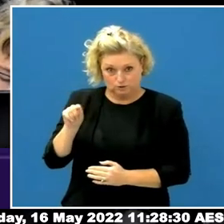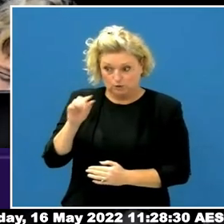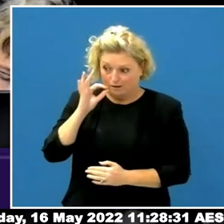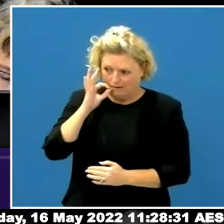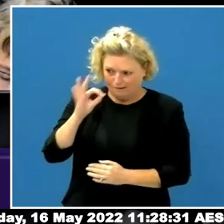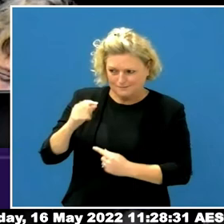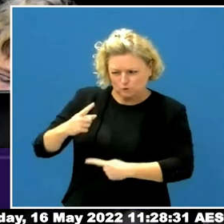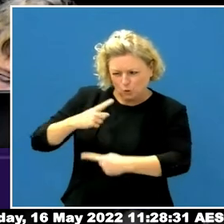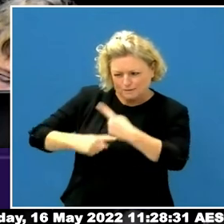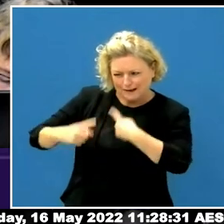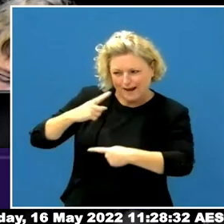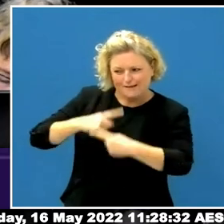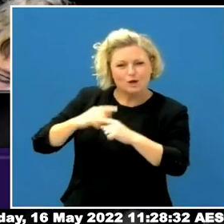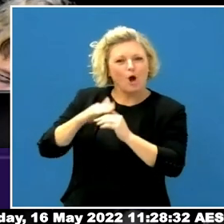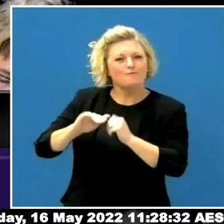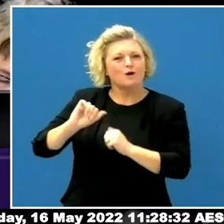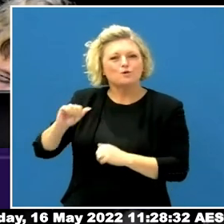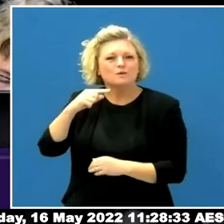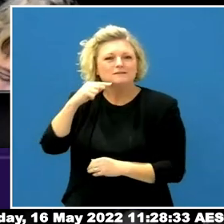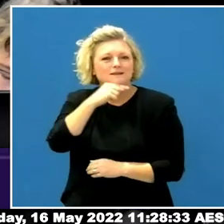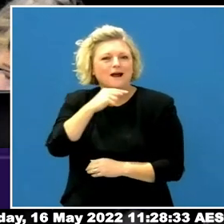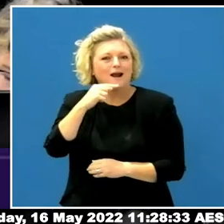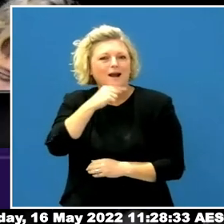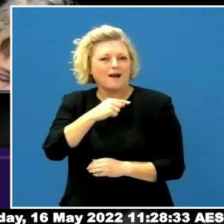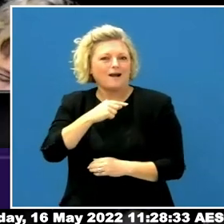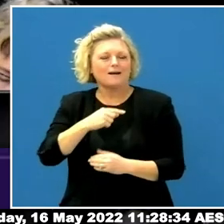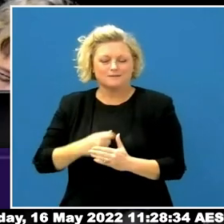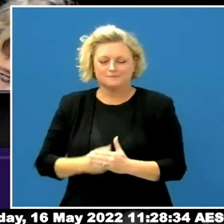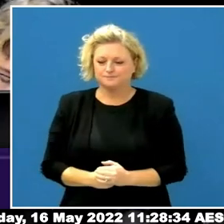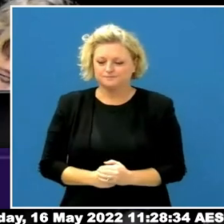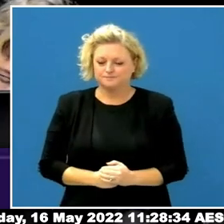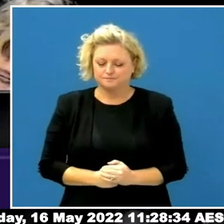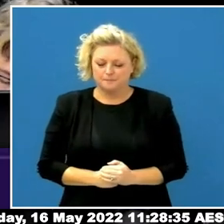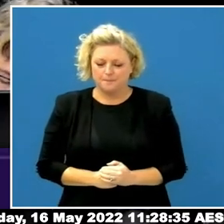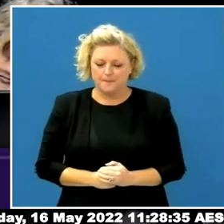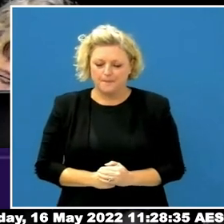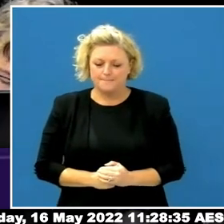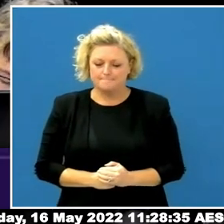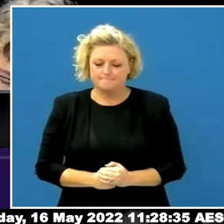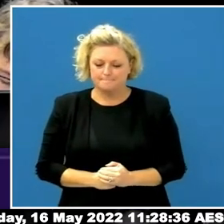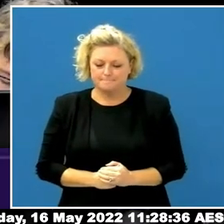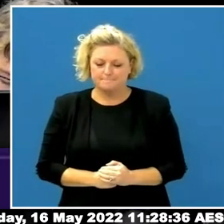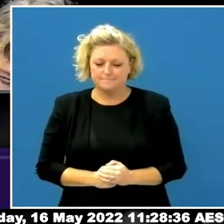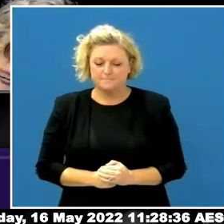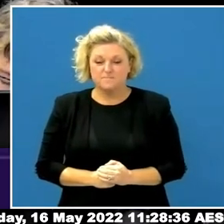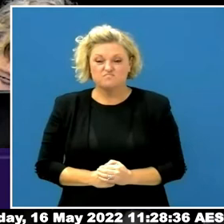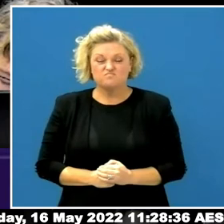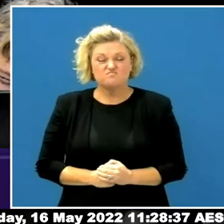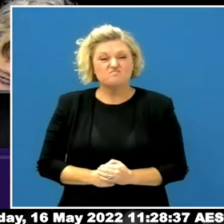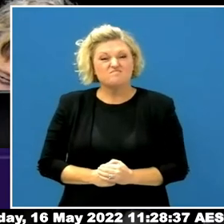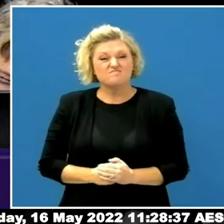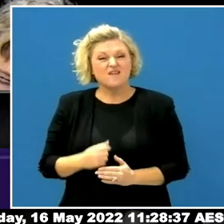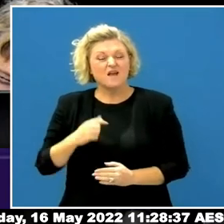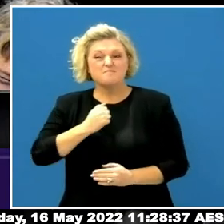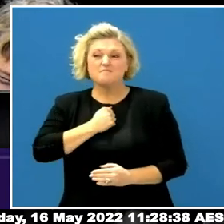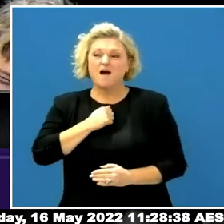Who is Jason? Words to describe him? SALLY: He's generally a happy young man.